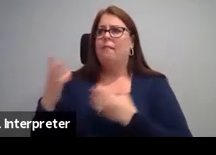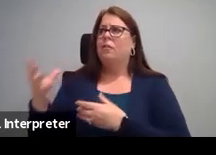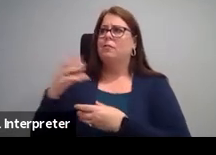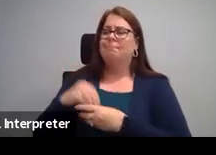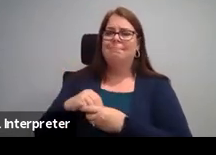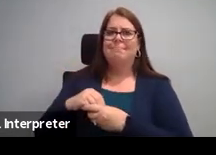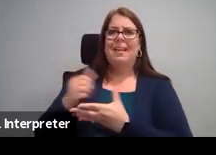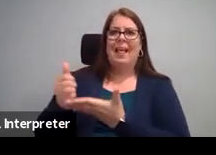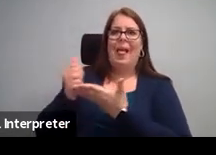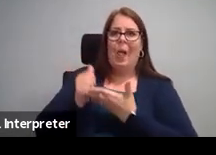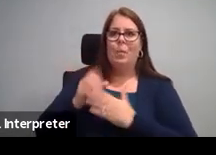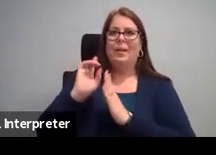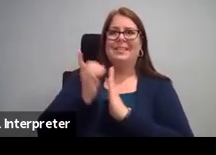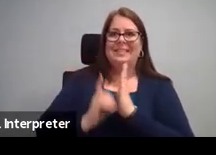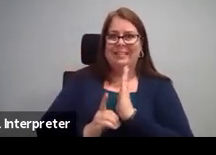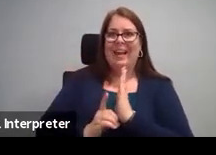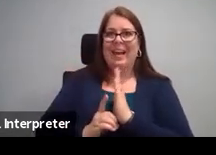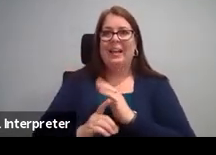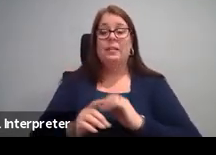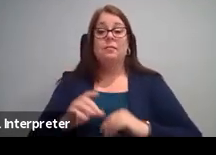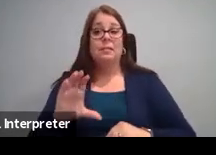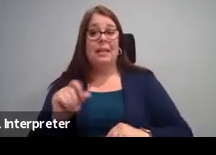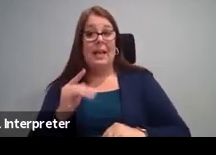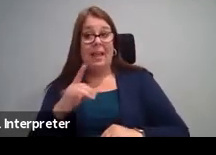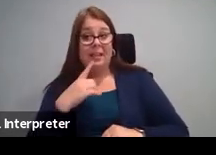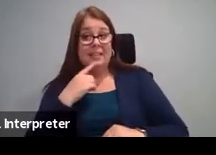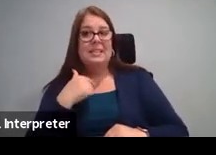Cathy Reznicek: I actually was a distance learning design.